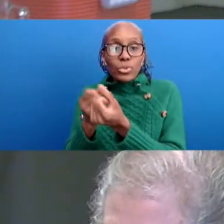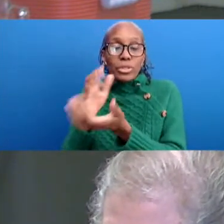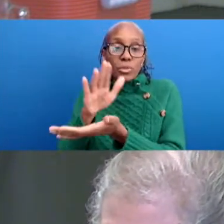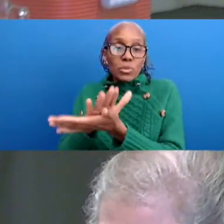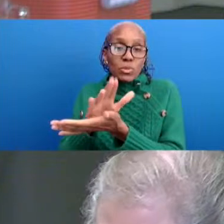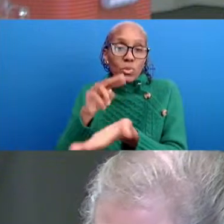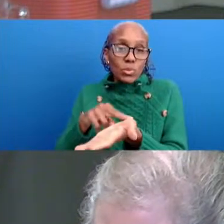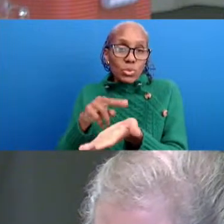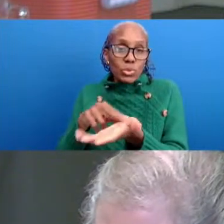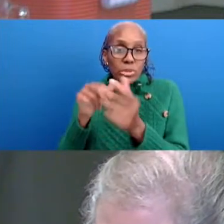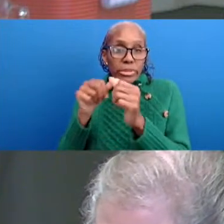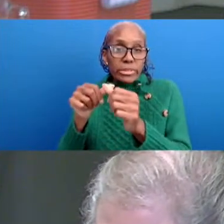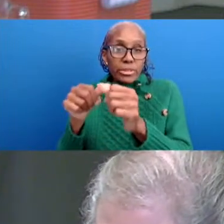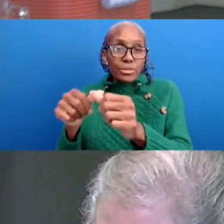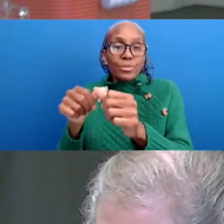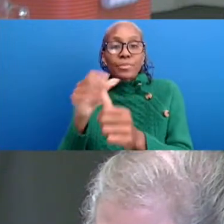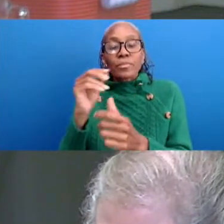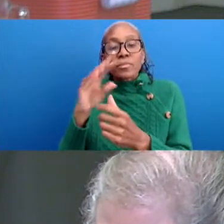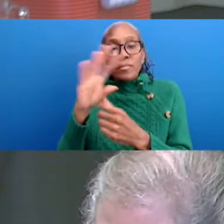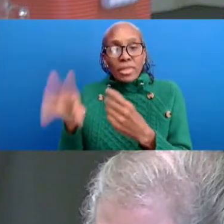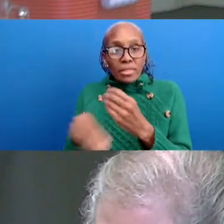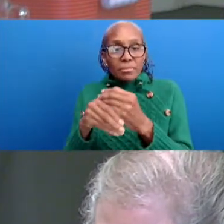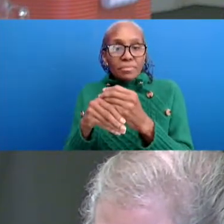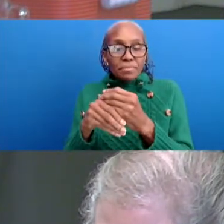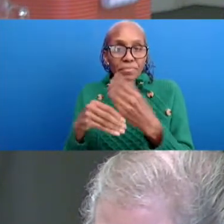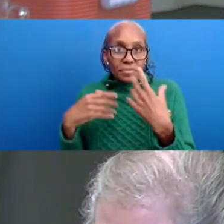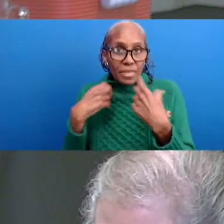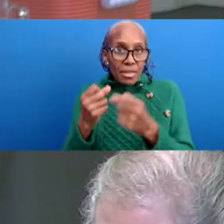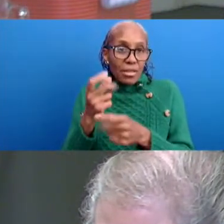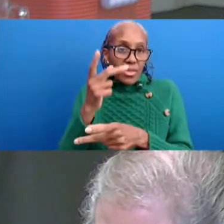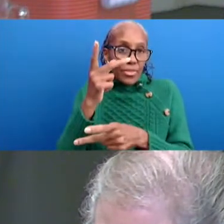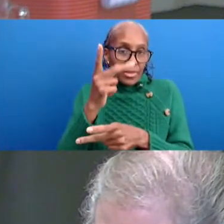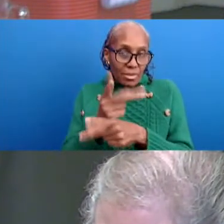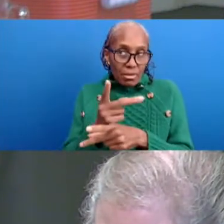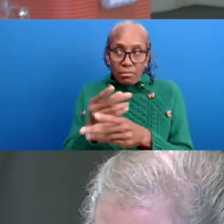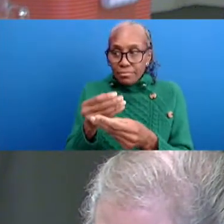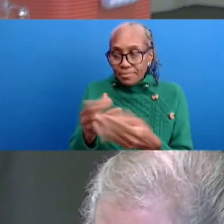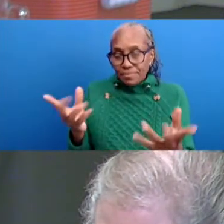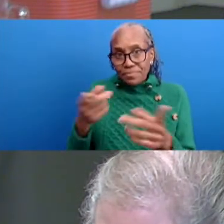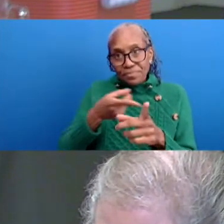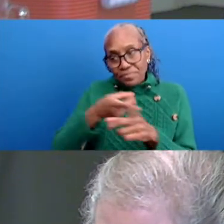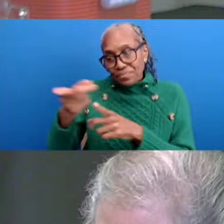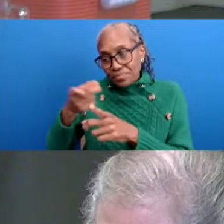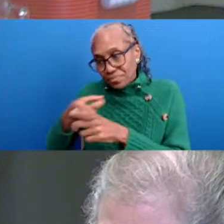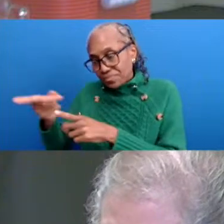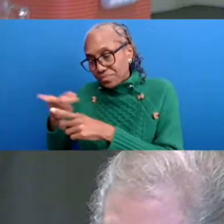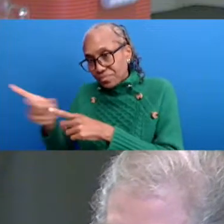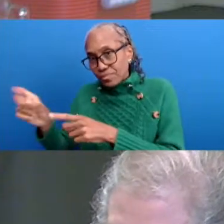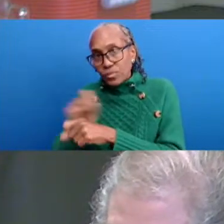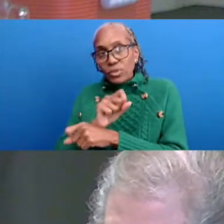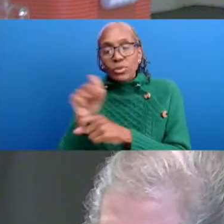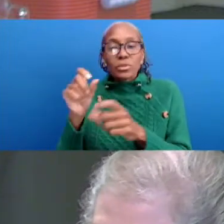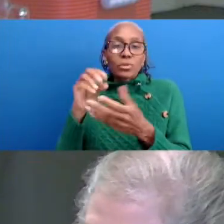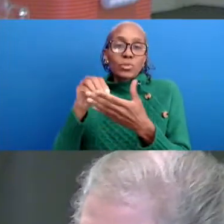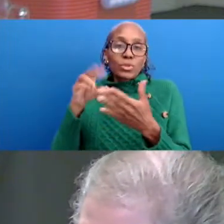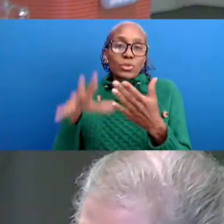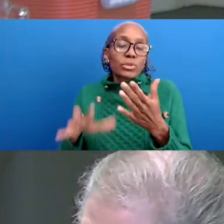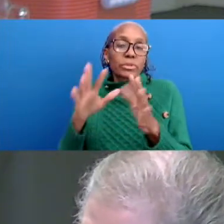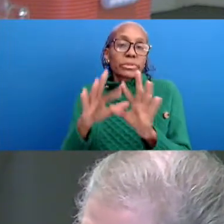COUNTY IS SUPPORTIVE OF SCHOOL